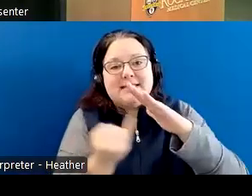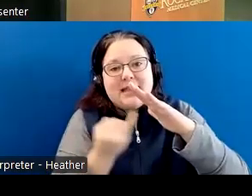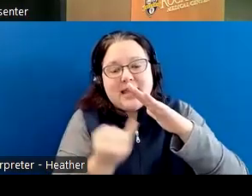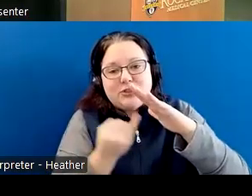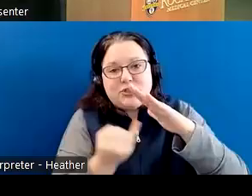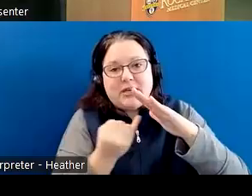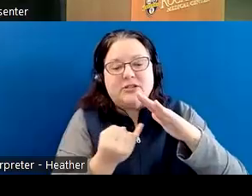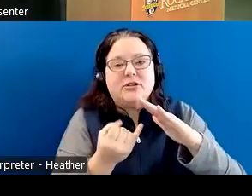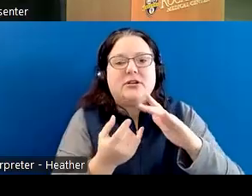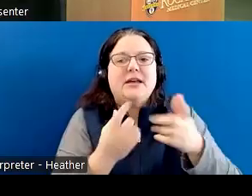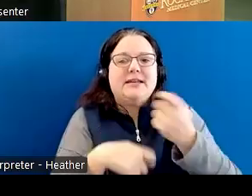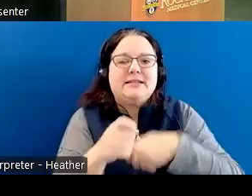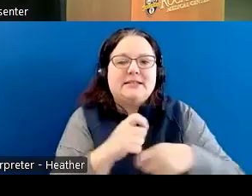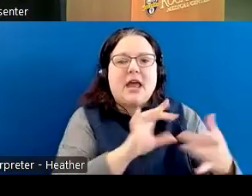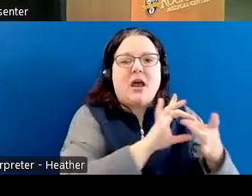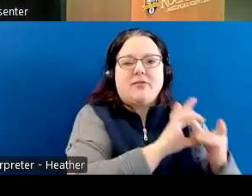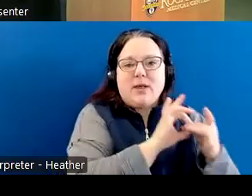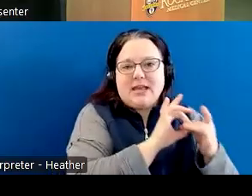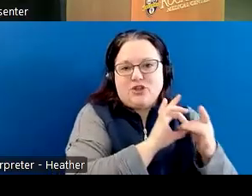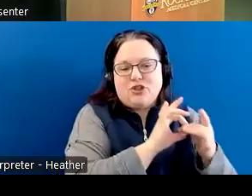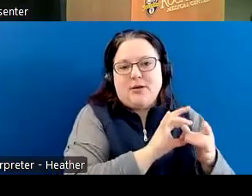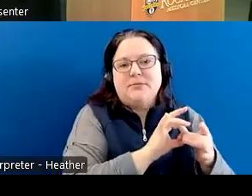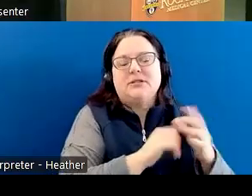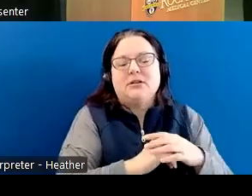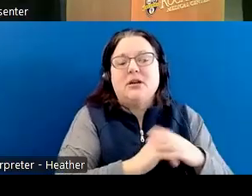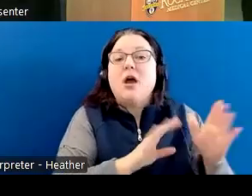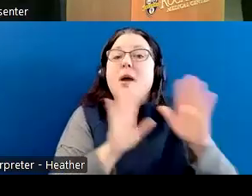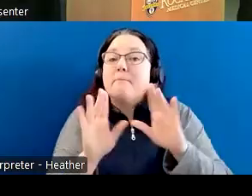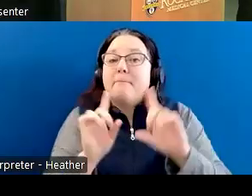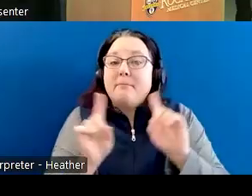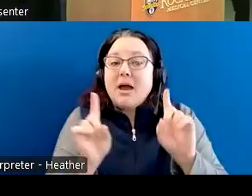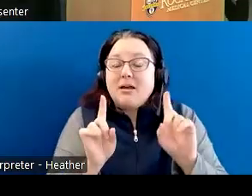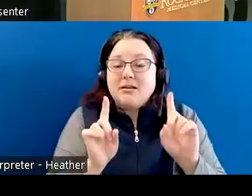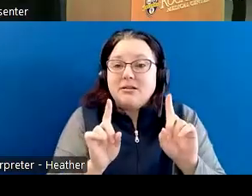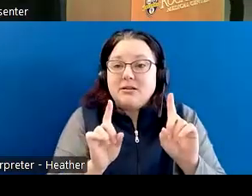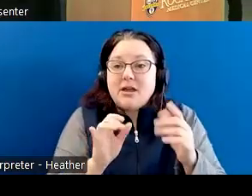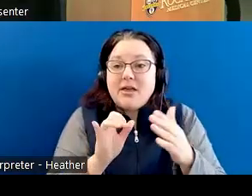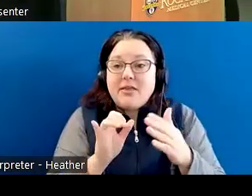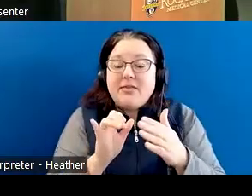natural relationships and healthy relationships but that was really offset at the time by this